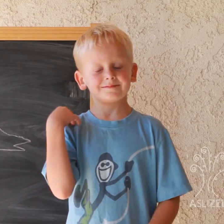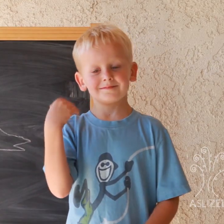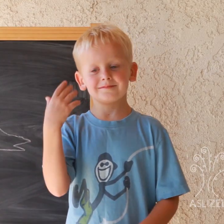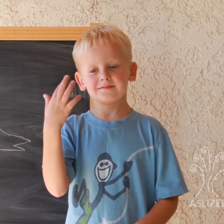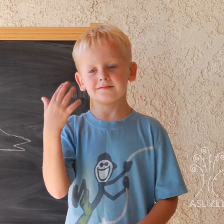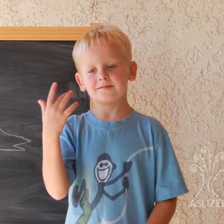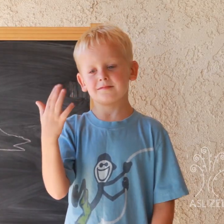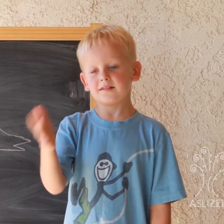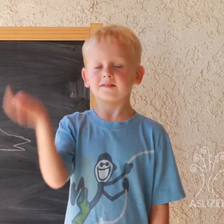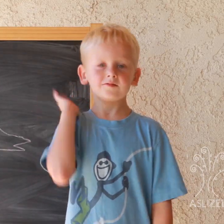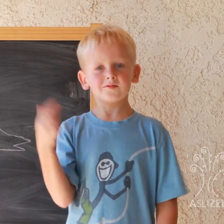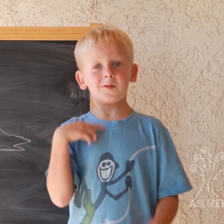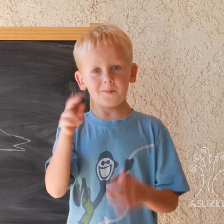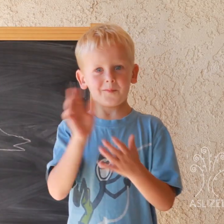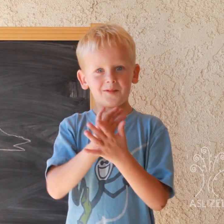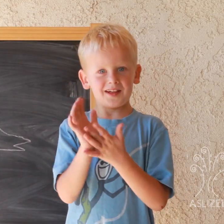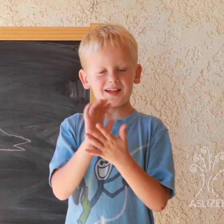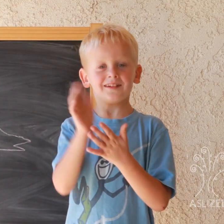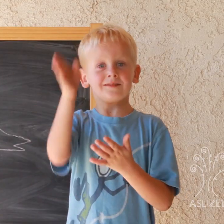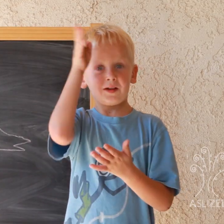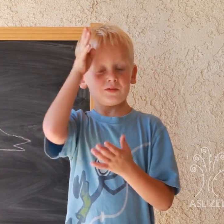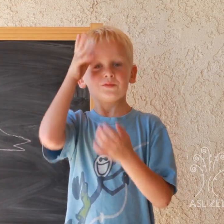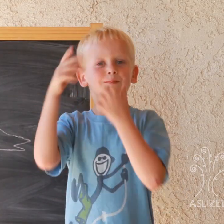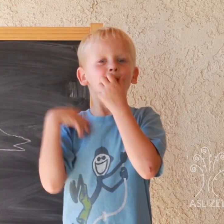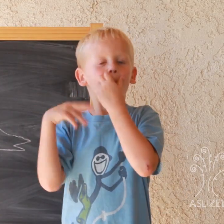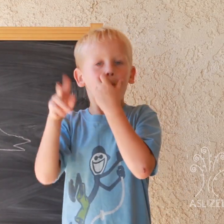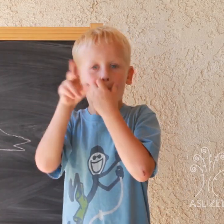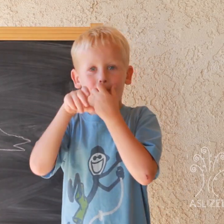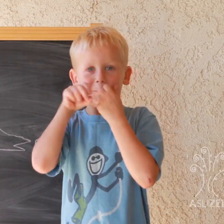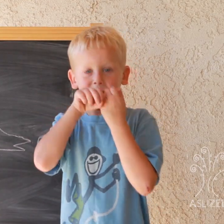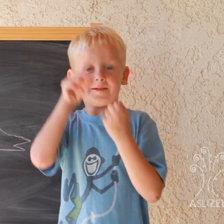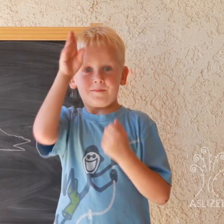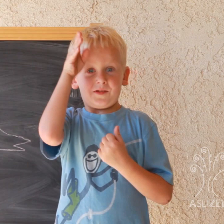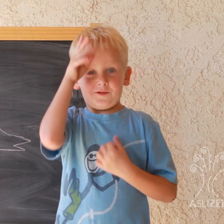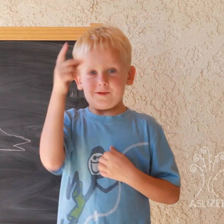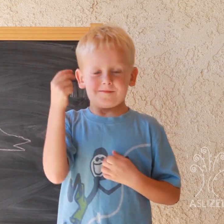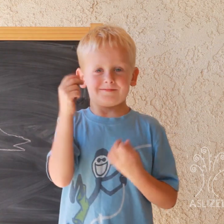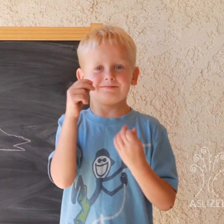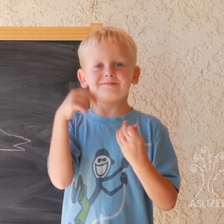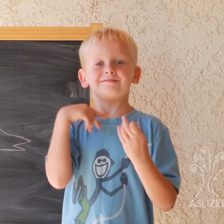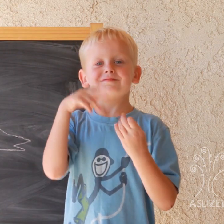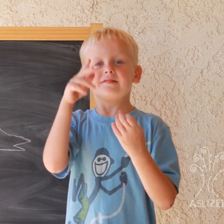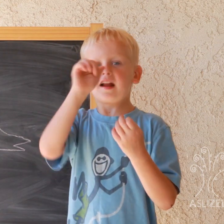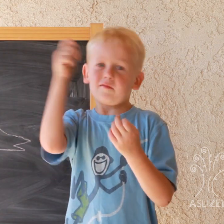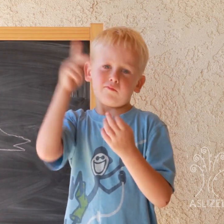A long time ago, I watched a movie about sharks. What happened is that people were in the boat and